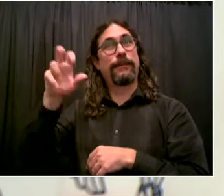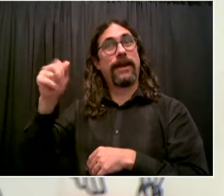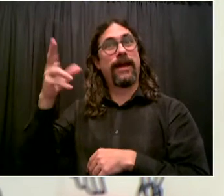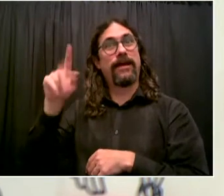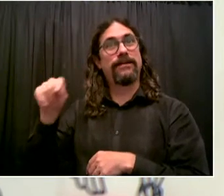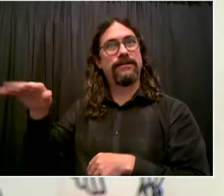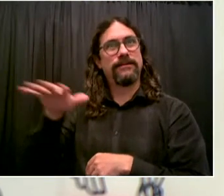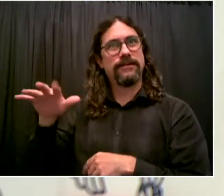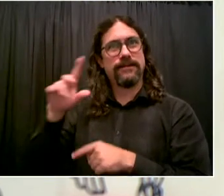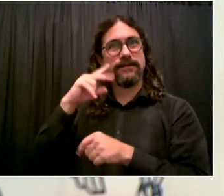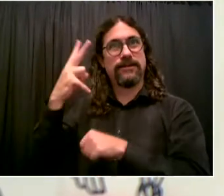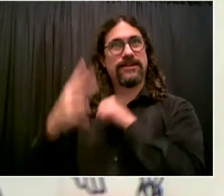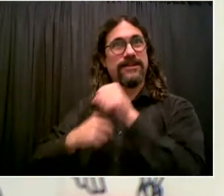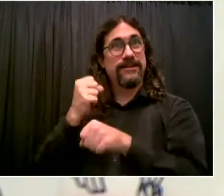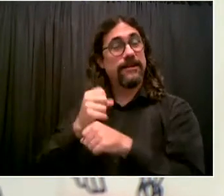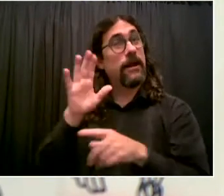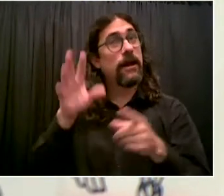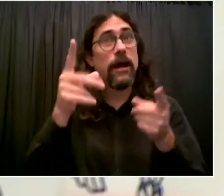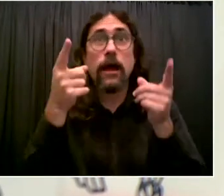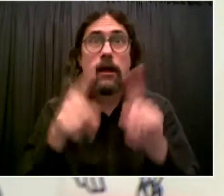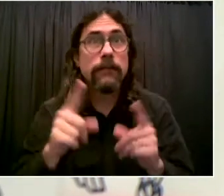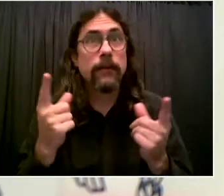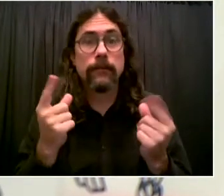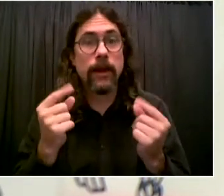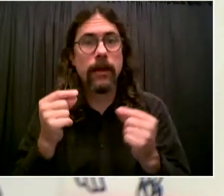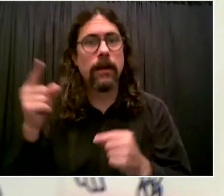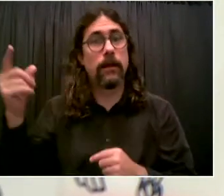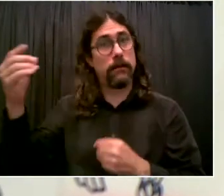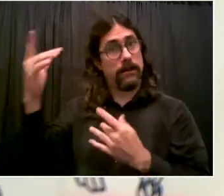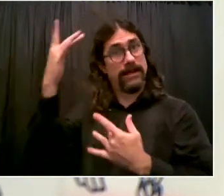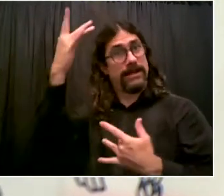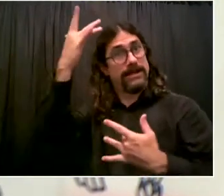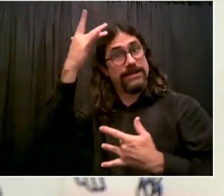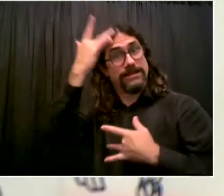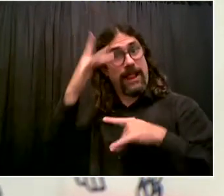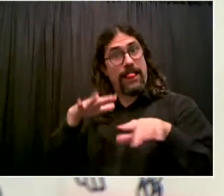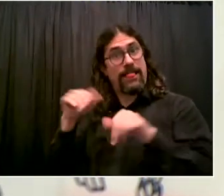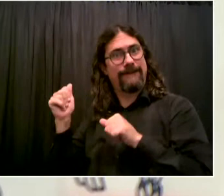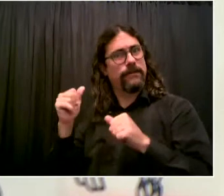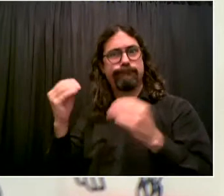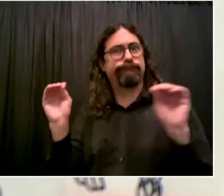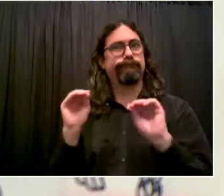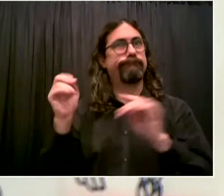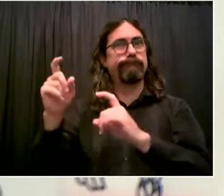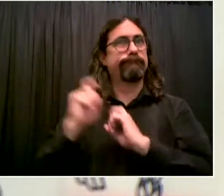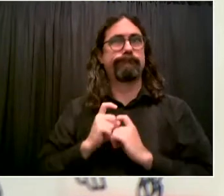PIZZA HUT IN A BOUT TWO YEARS. THE WHOLET IMI E